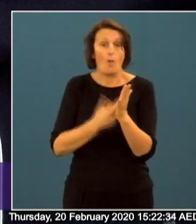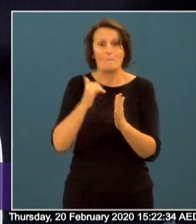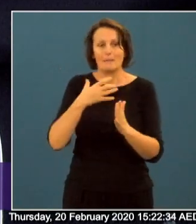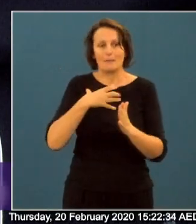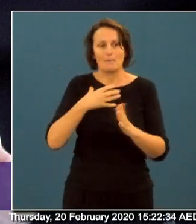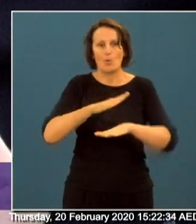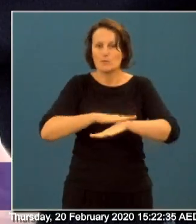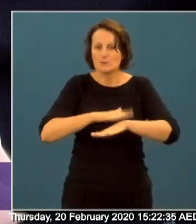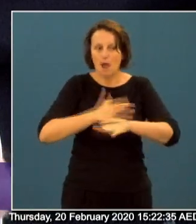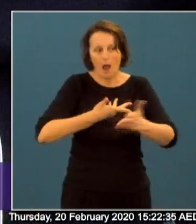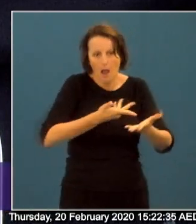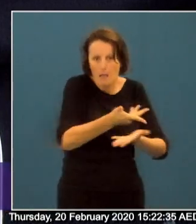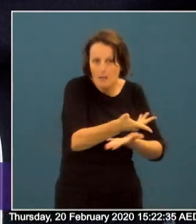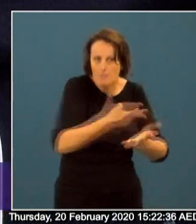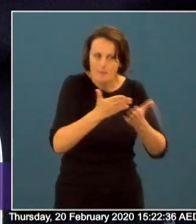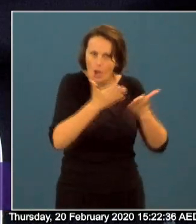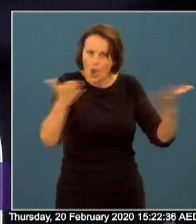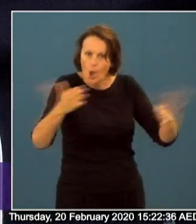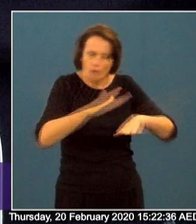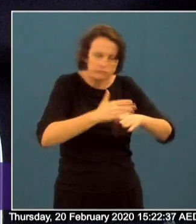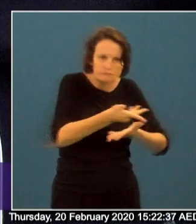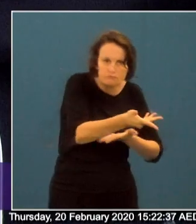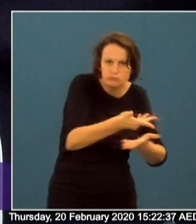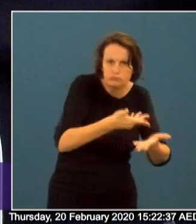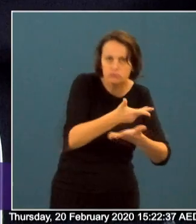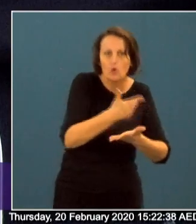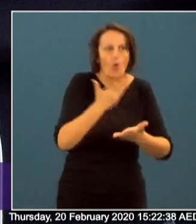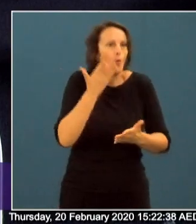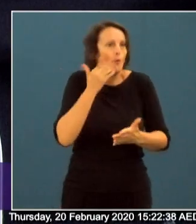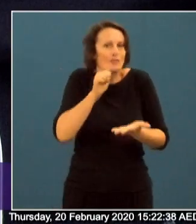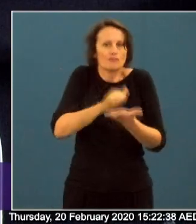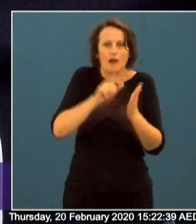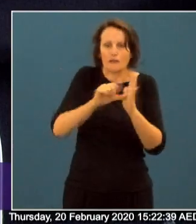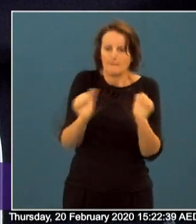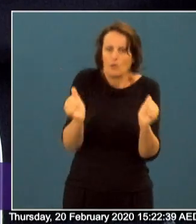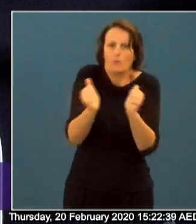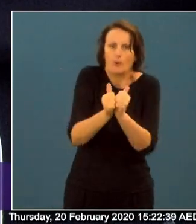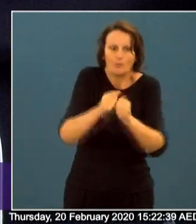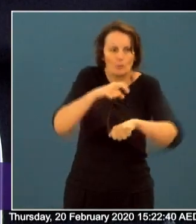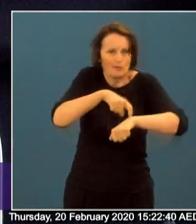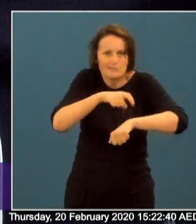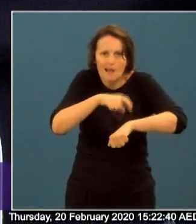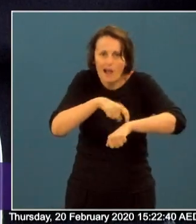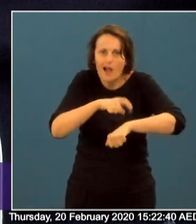times being booked at certain times of the day, those sorts of relatively easily achieved adjustments.